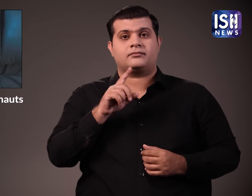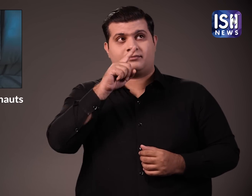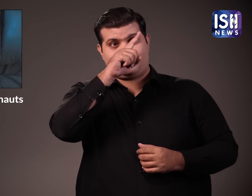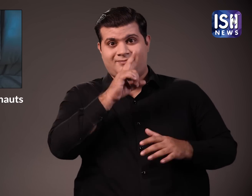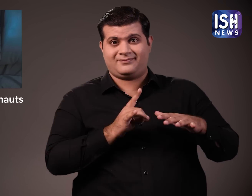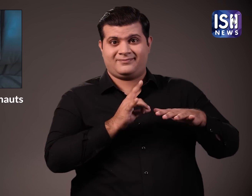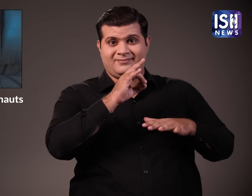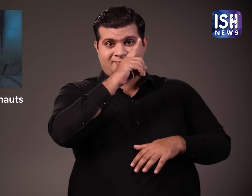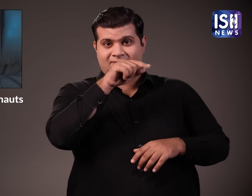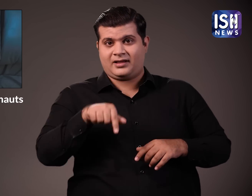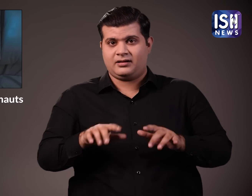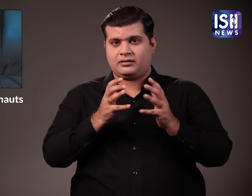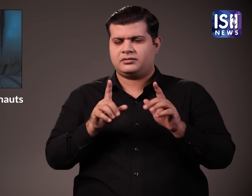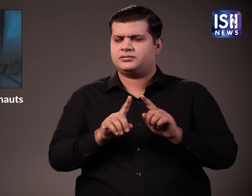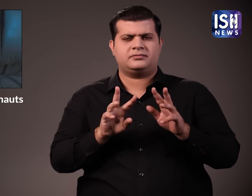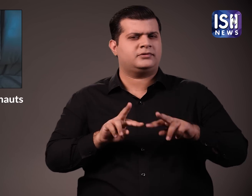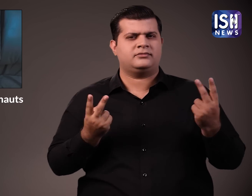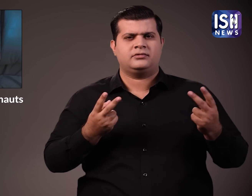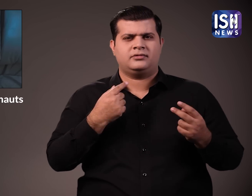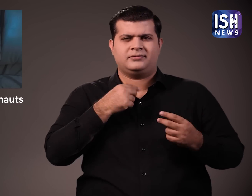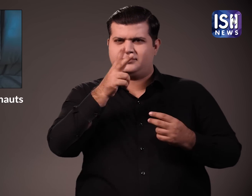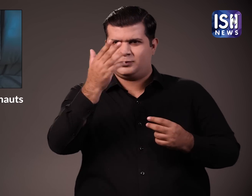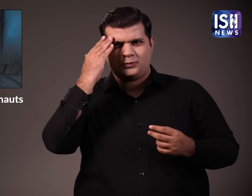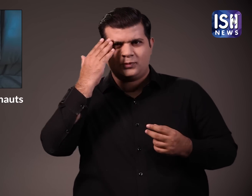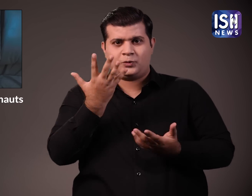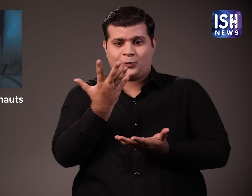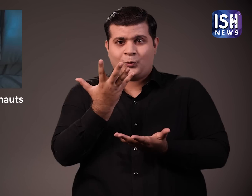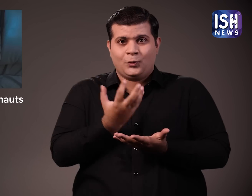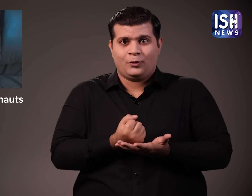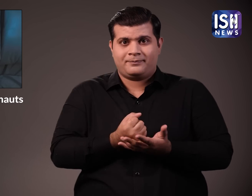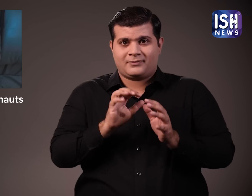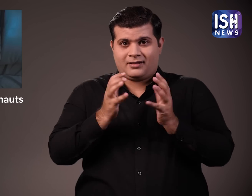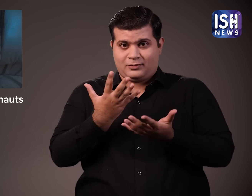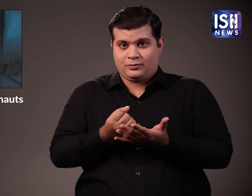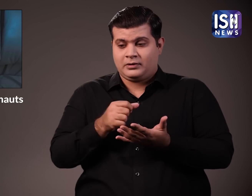Sleeping is different in space. You know on Earth there is gravity.